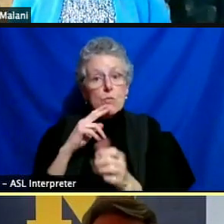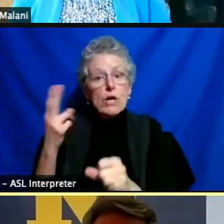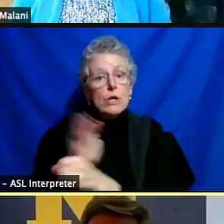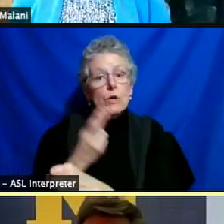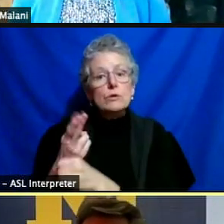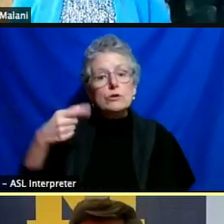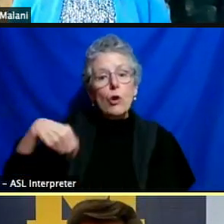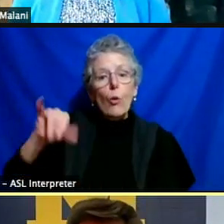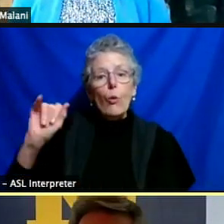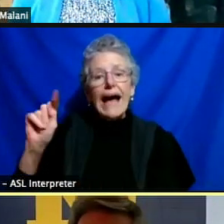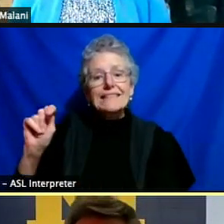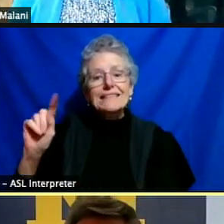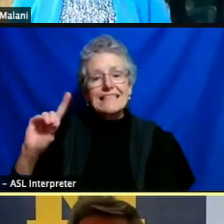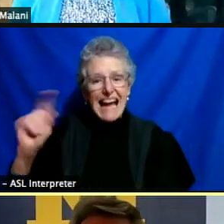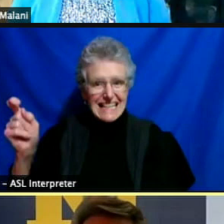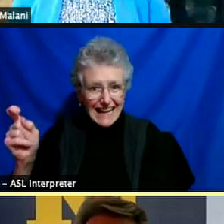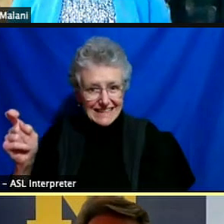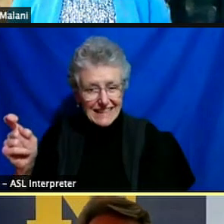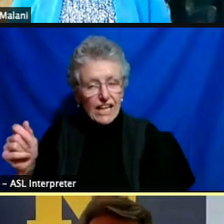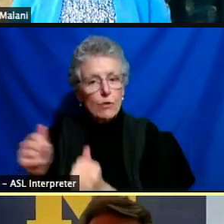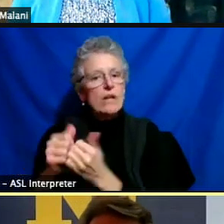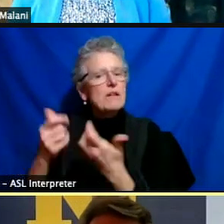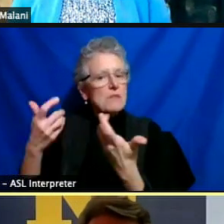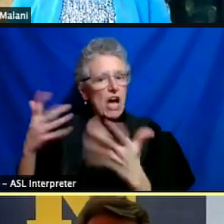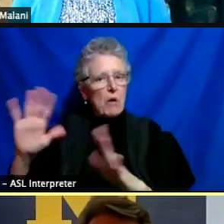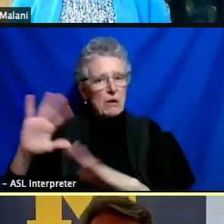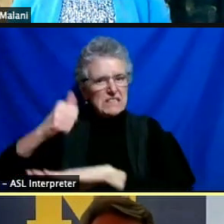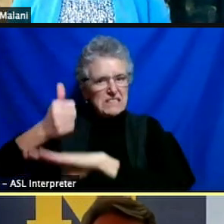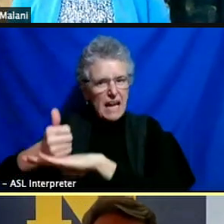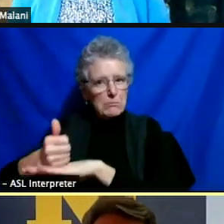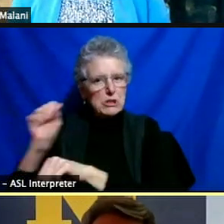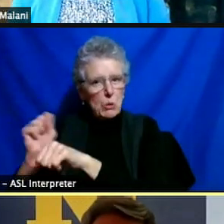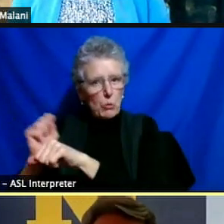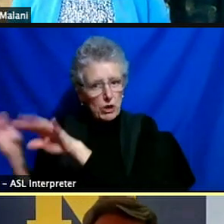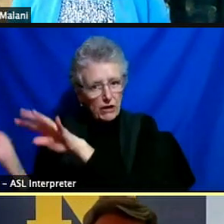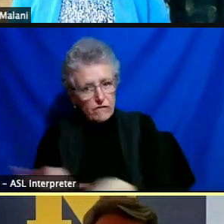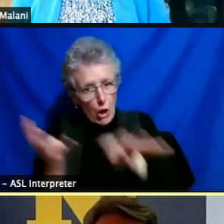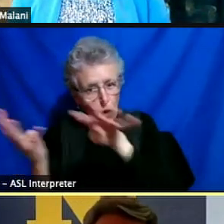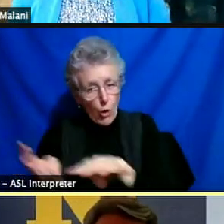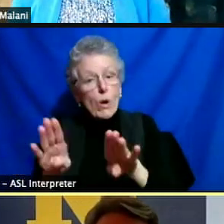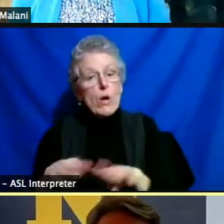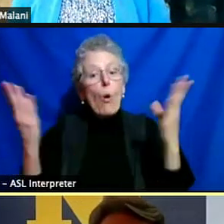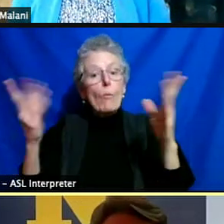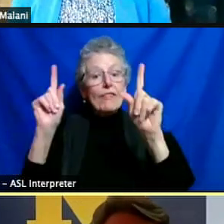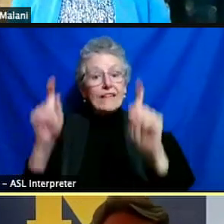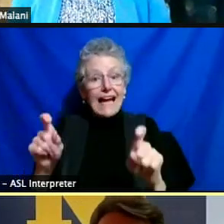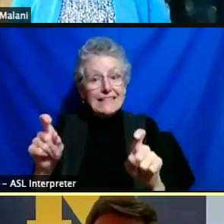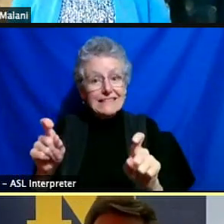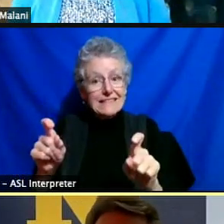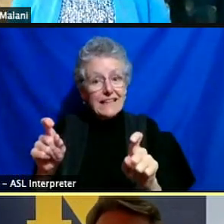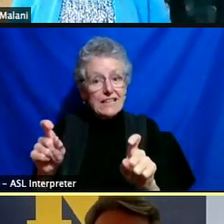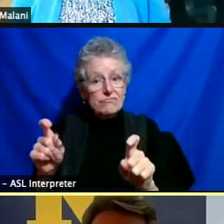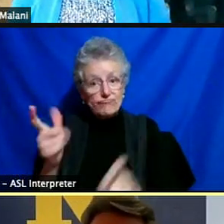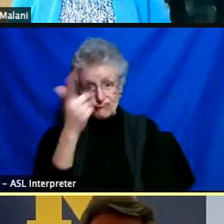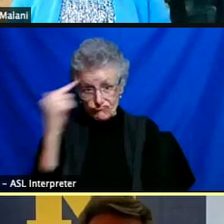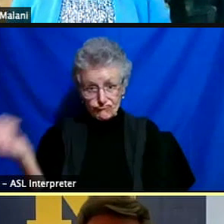with an established workflow, and we opened the testing up on an elective basis for student groups,